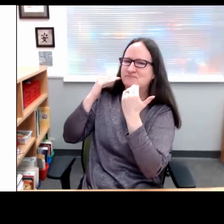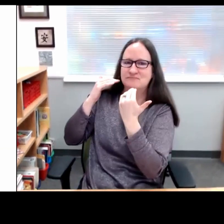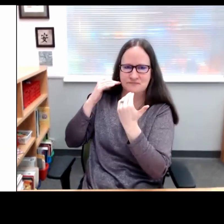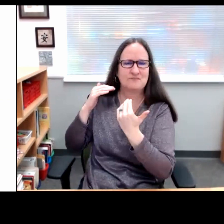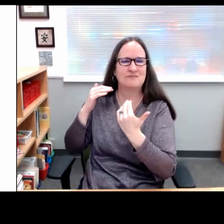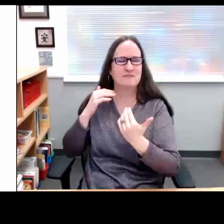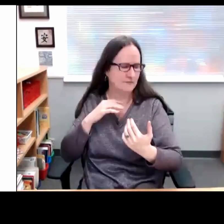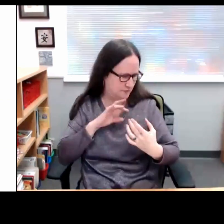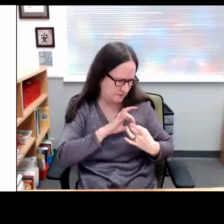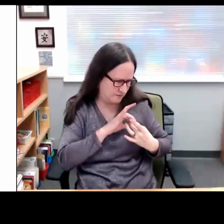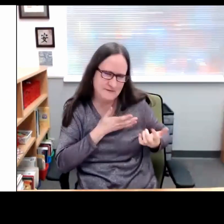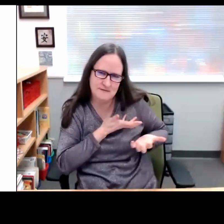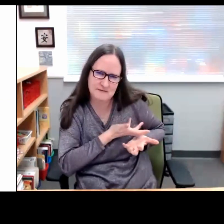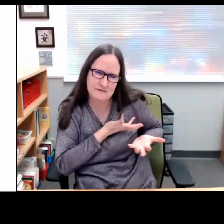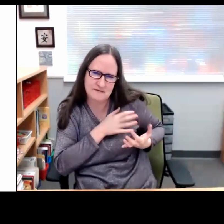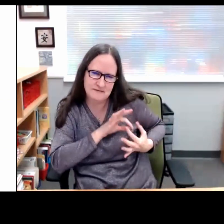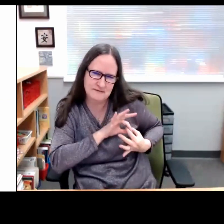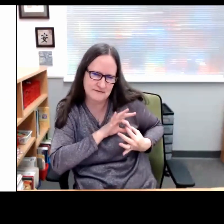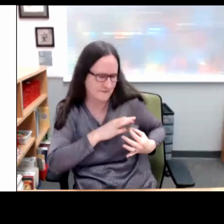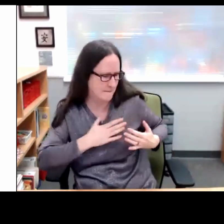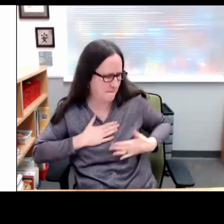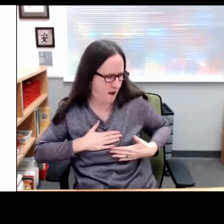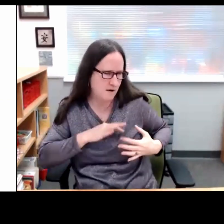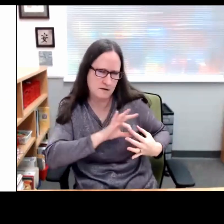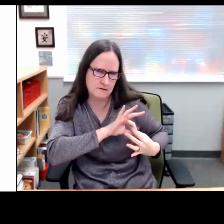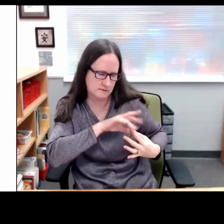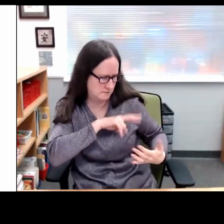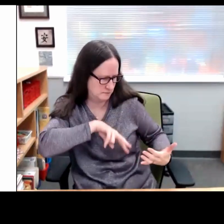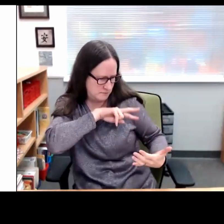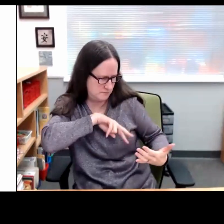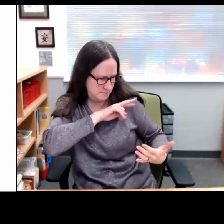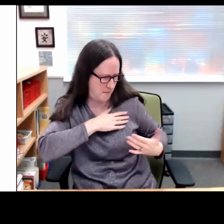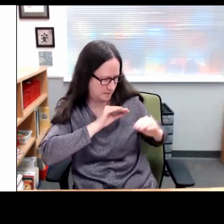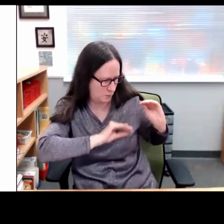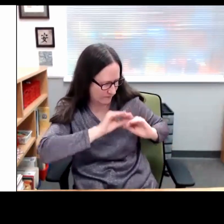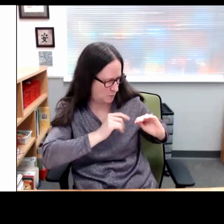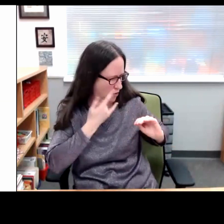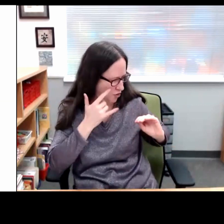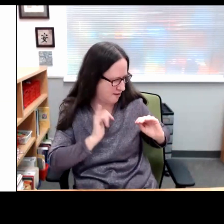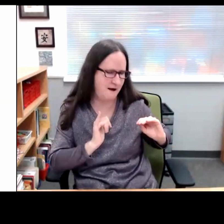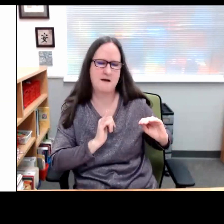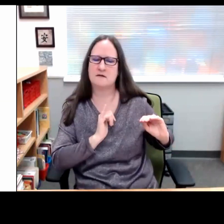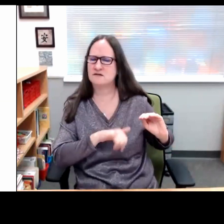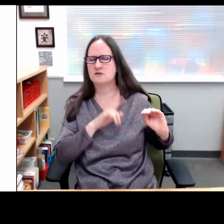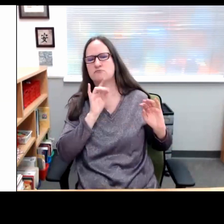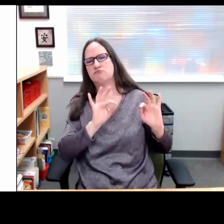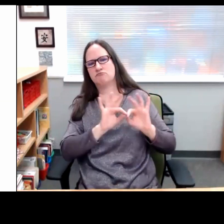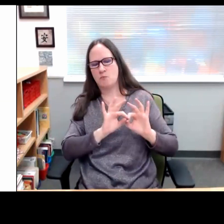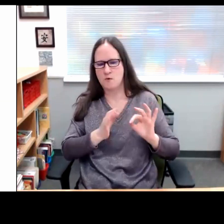Looking at the expressions on your face, whether you're smiling or frowning. Having that body movement and connection,